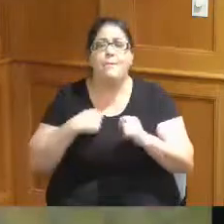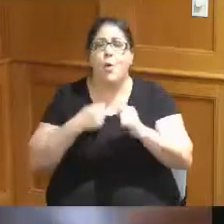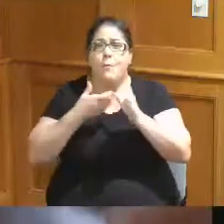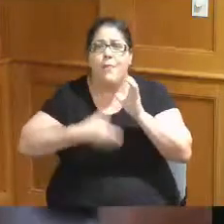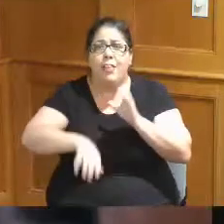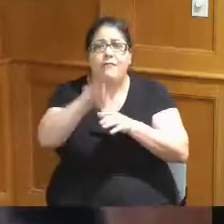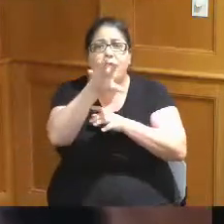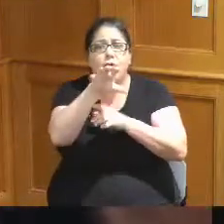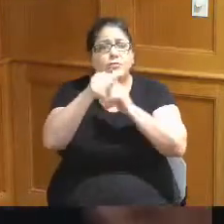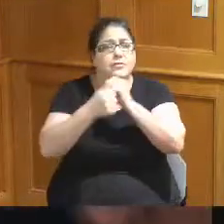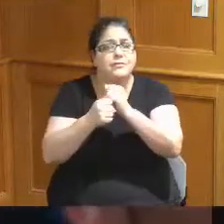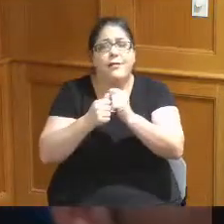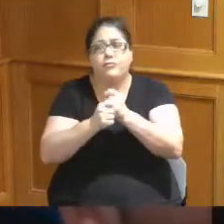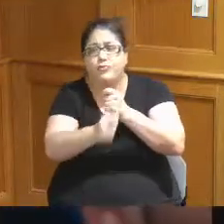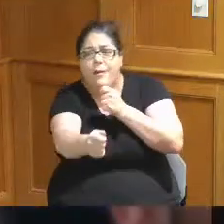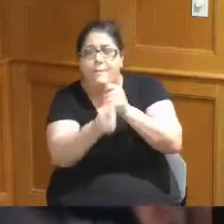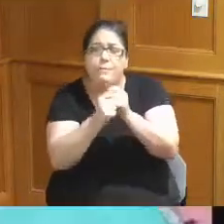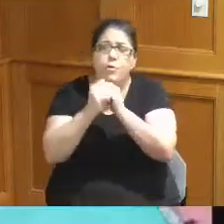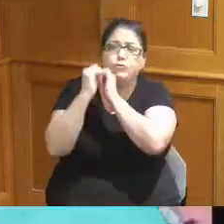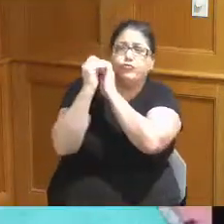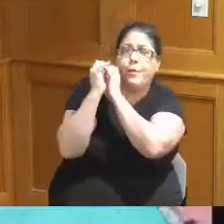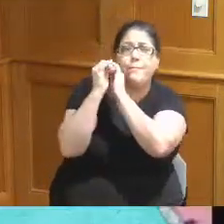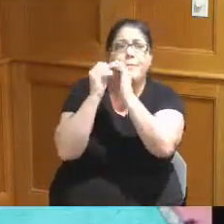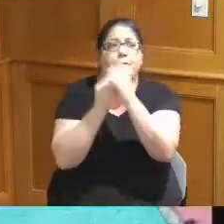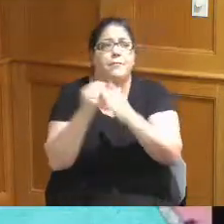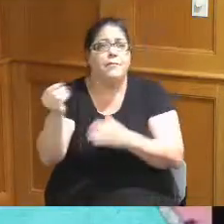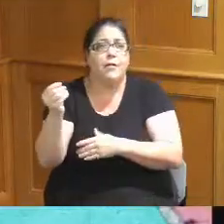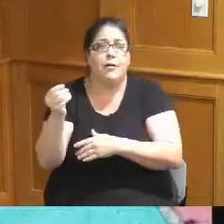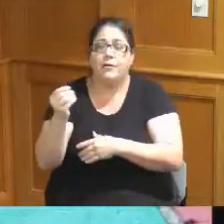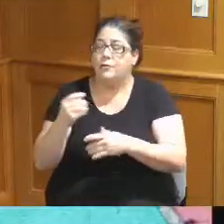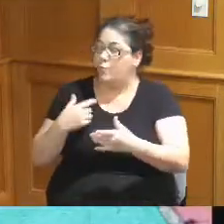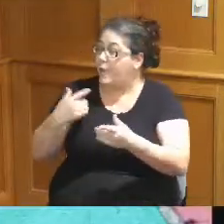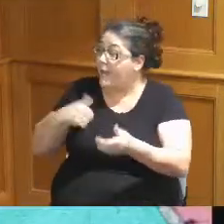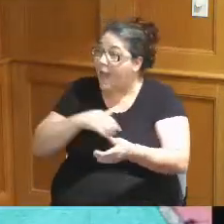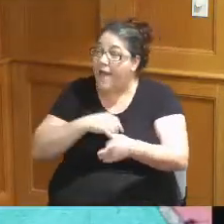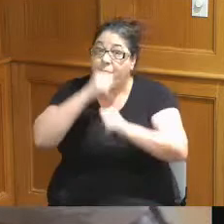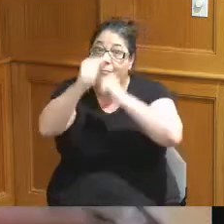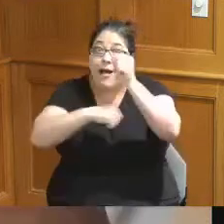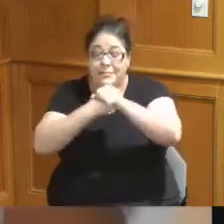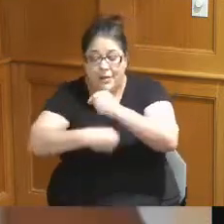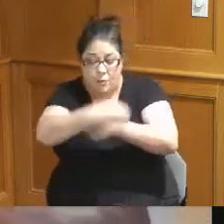and some more trombones some more trumpets and wraps gauze tape boxing gloves headgear